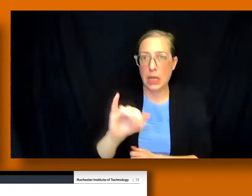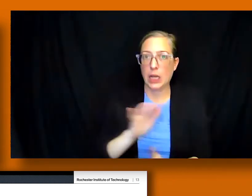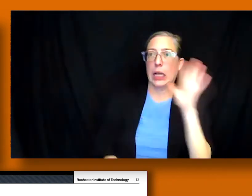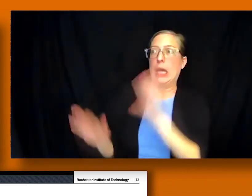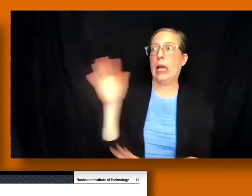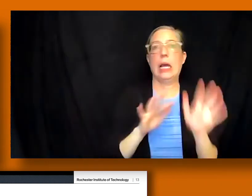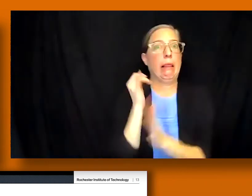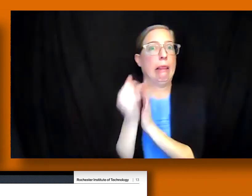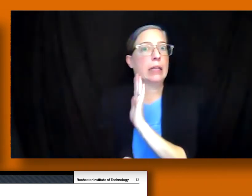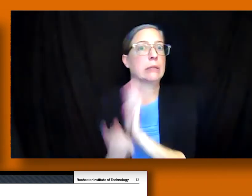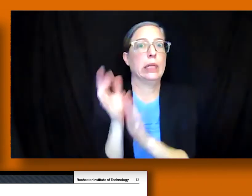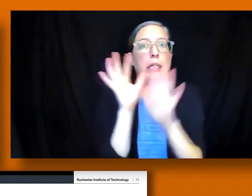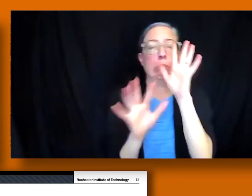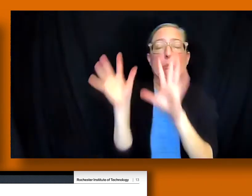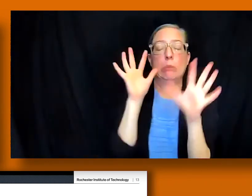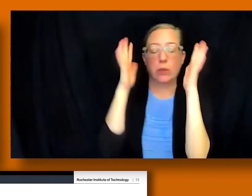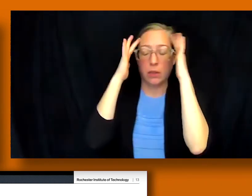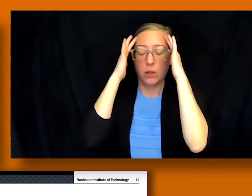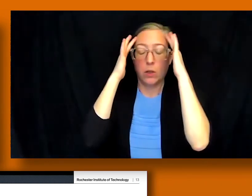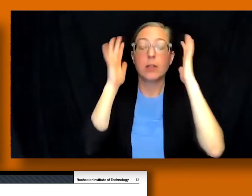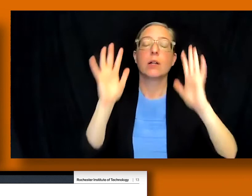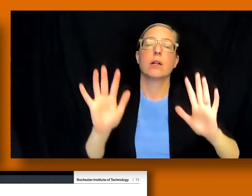I don't think I can say that enough.